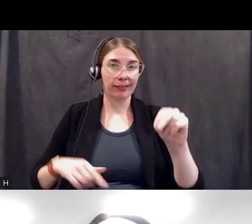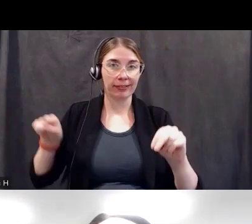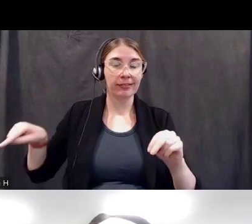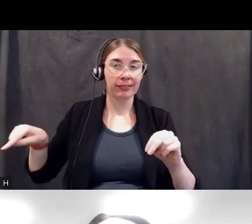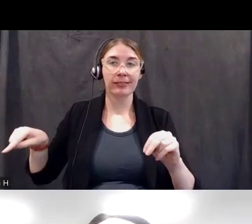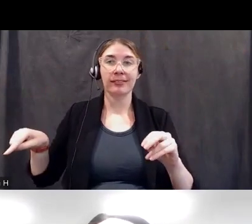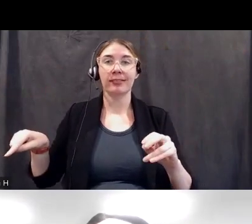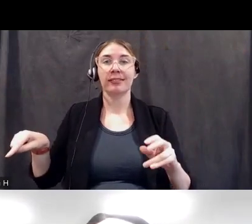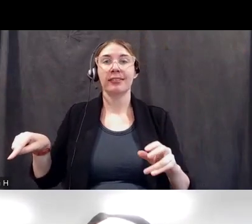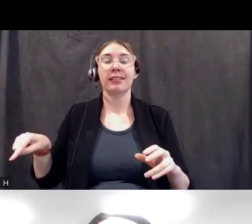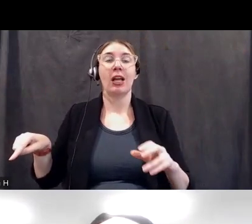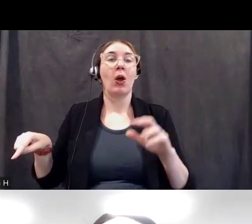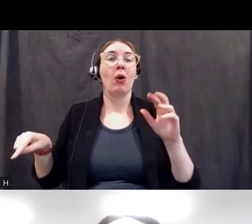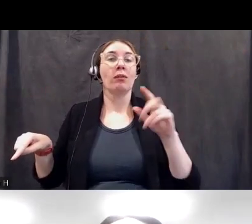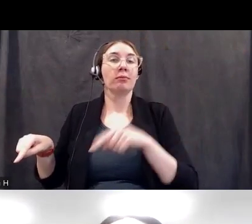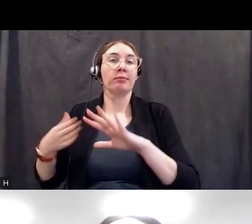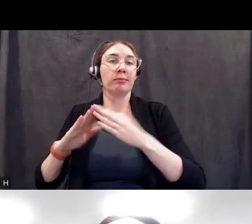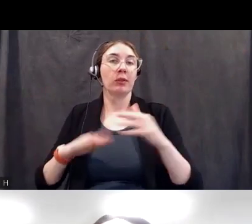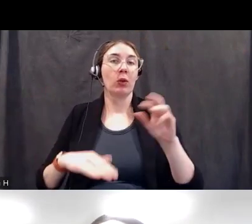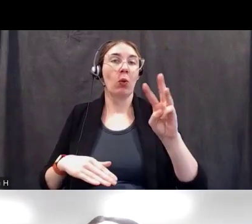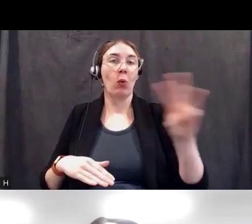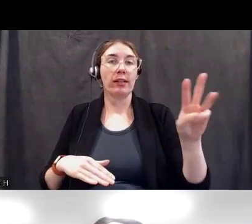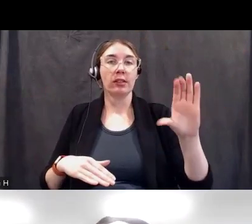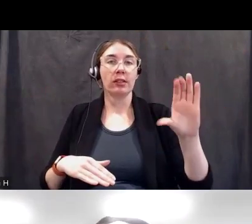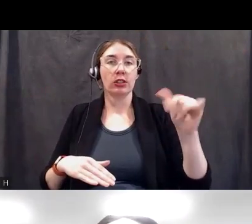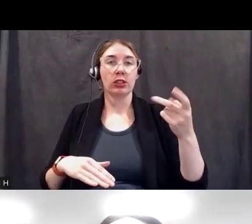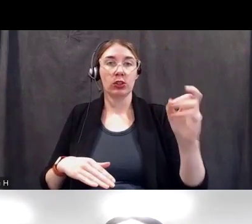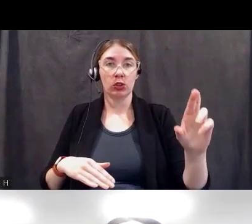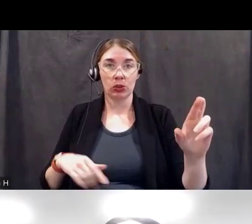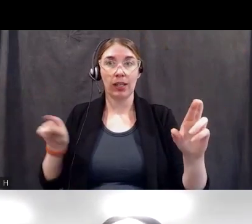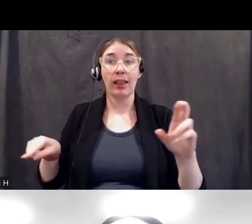Westchester does an annual partnership to create switch-operated toys for children to